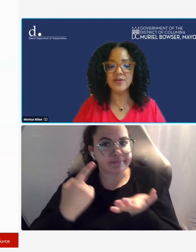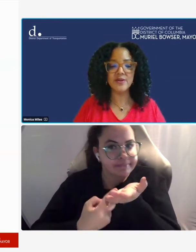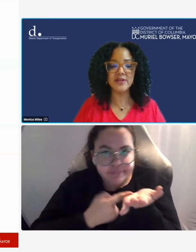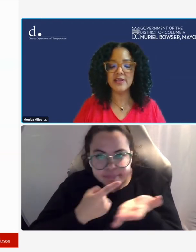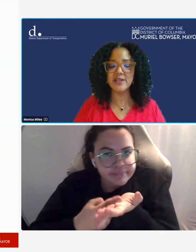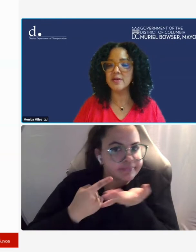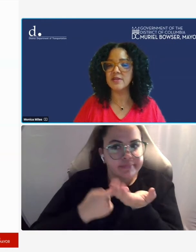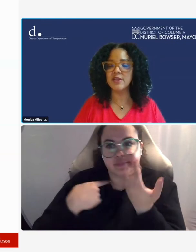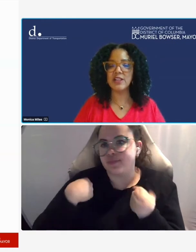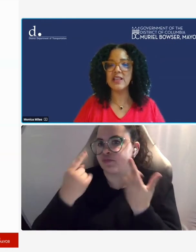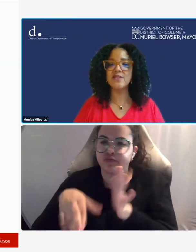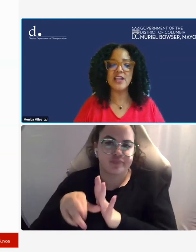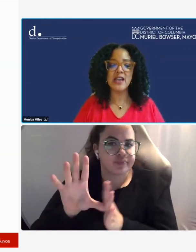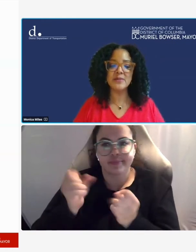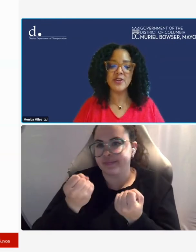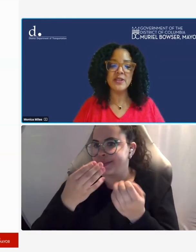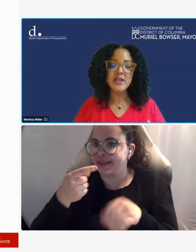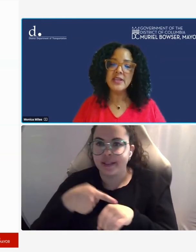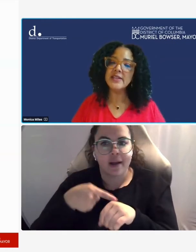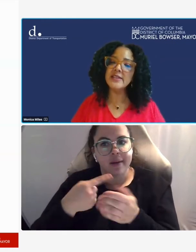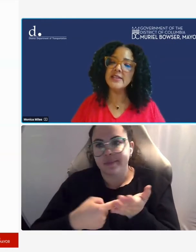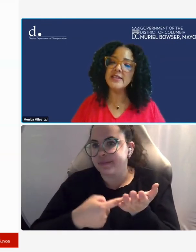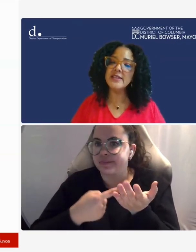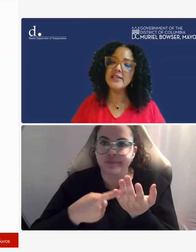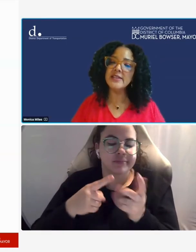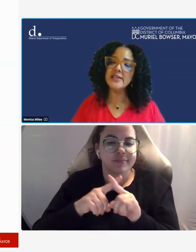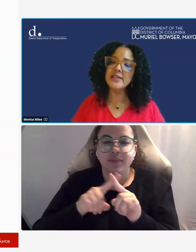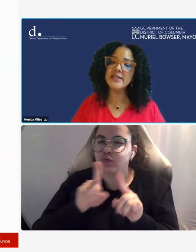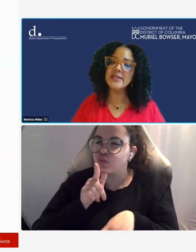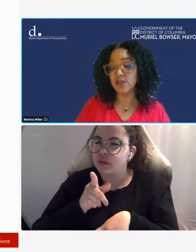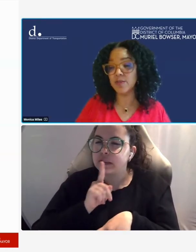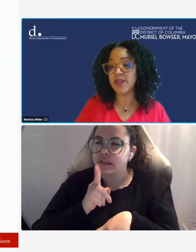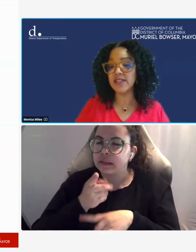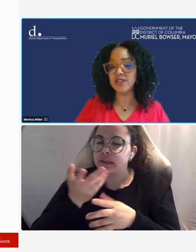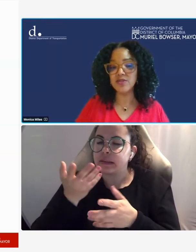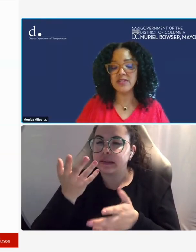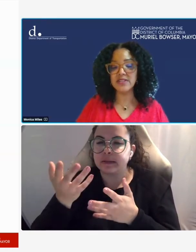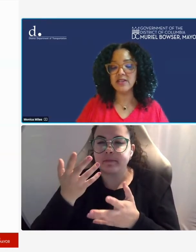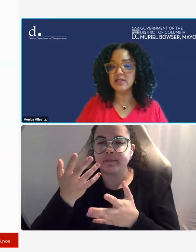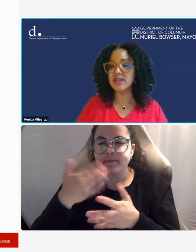uh you know it's a lot of times but it really um is to your best interest to take a look at that